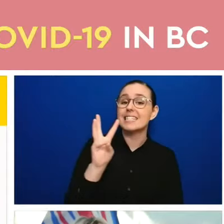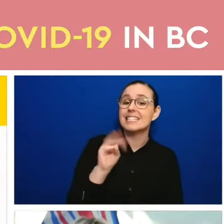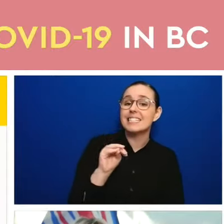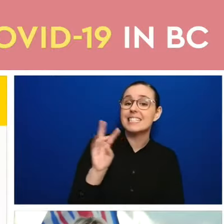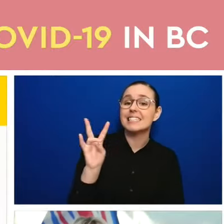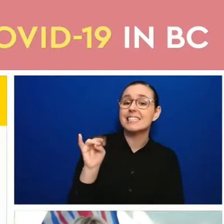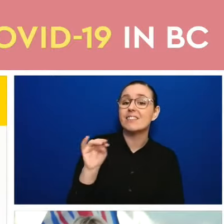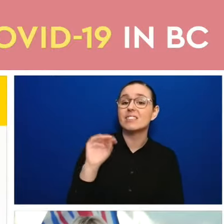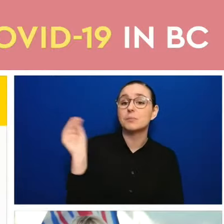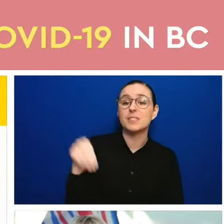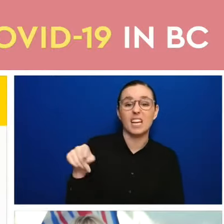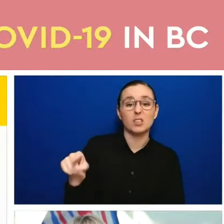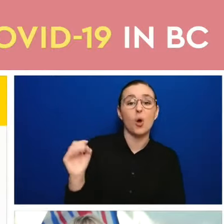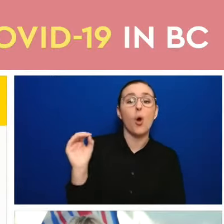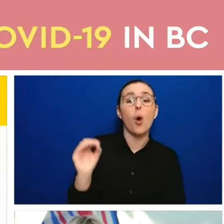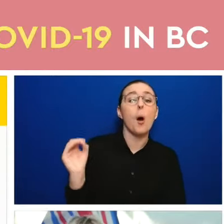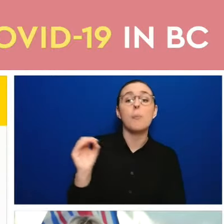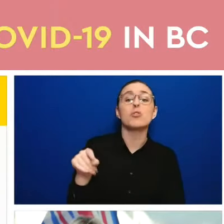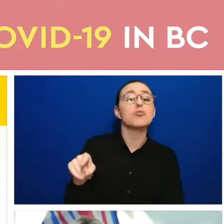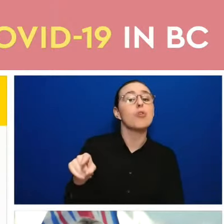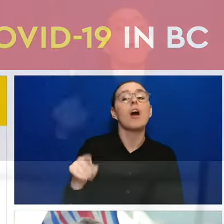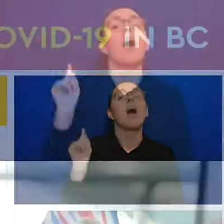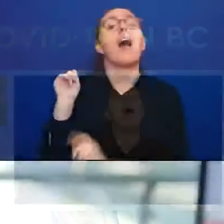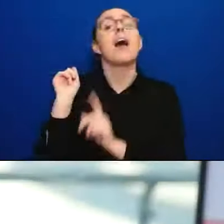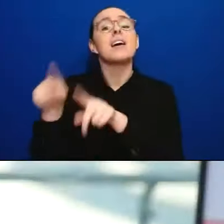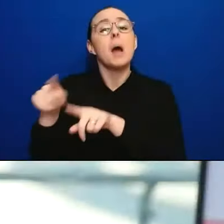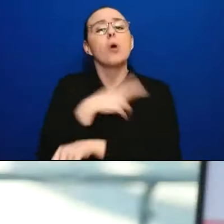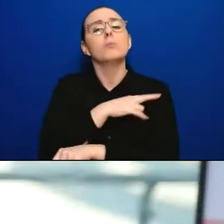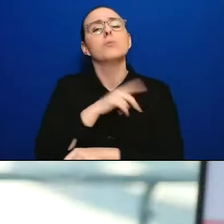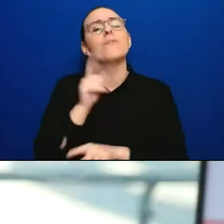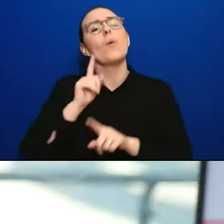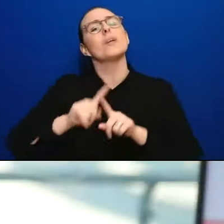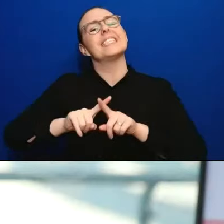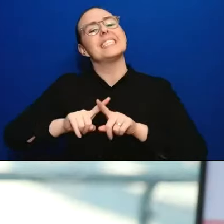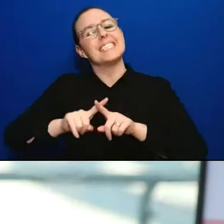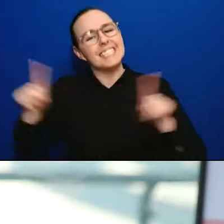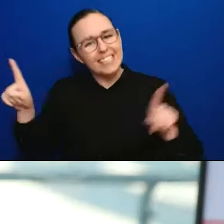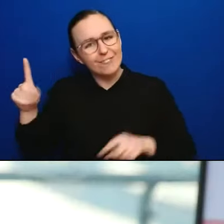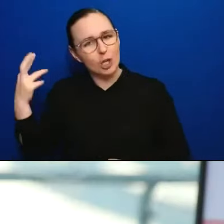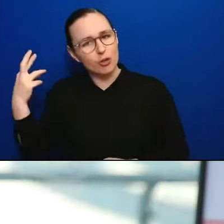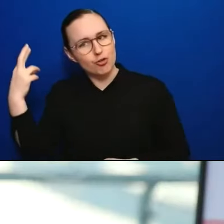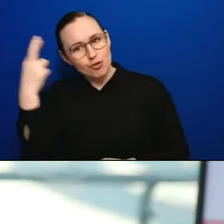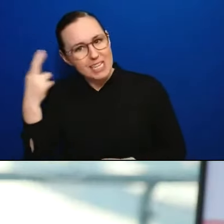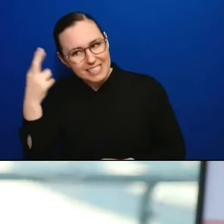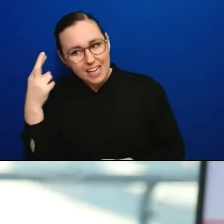much as 60 or 70% now, especially younger people, are there for other reasons and